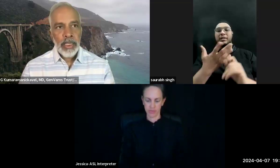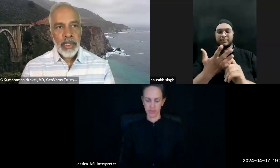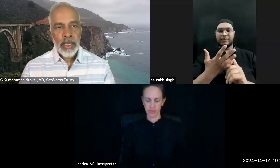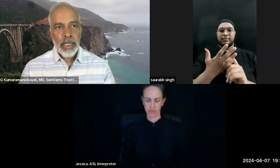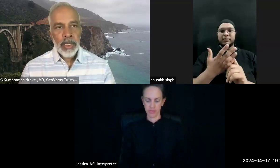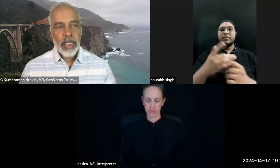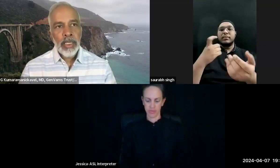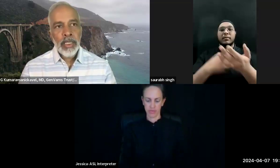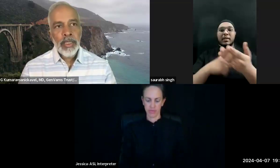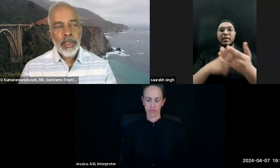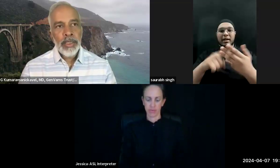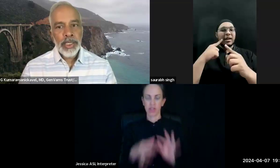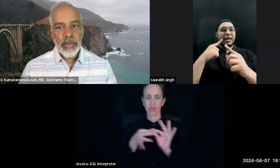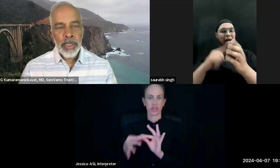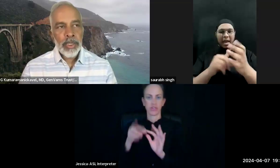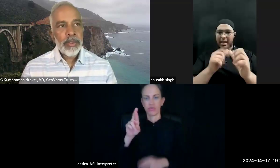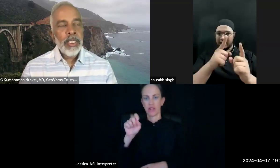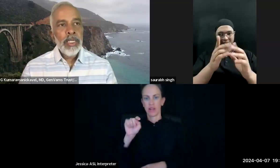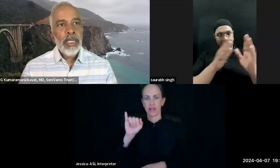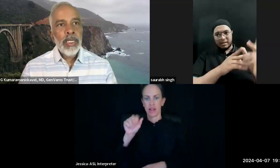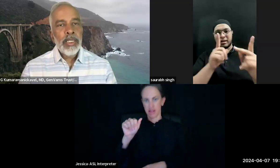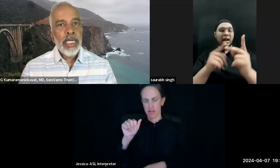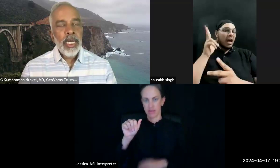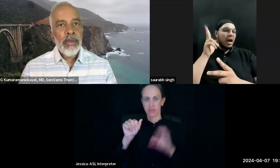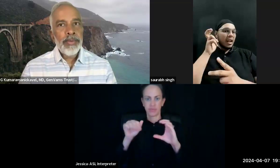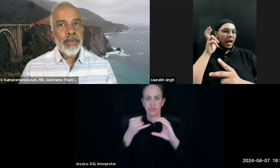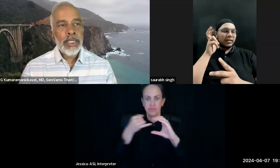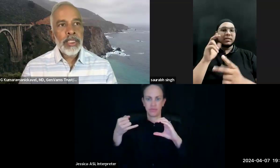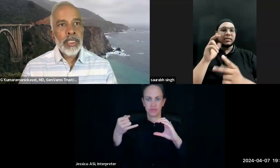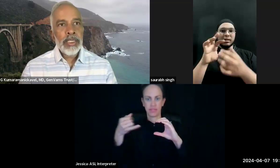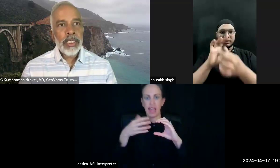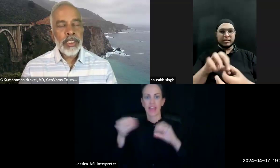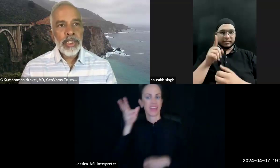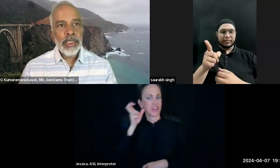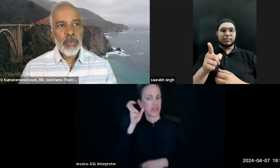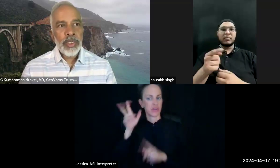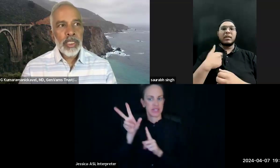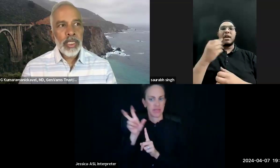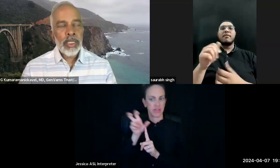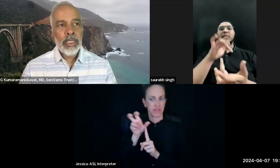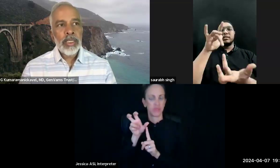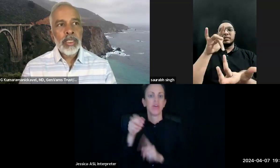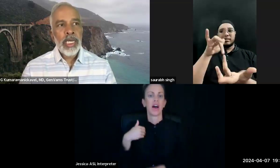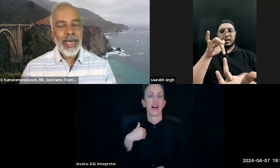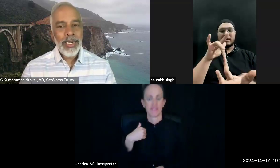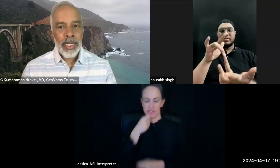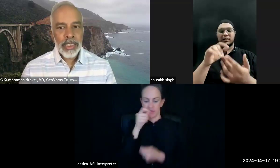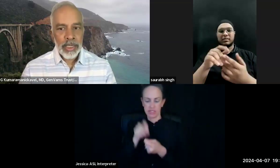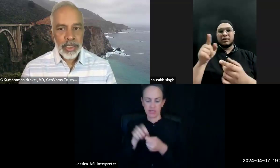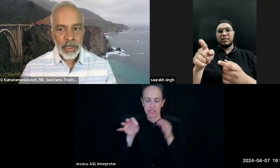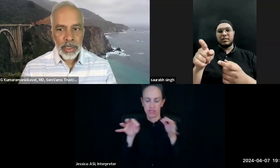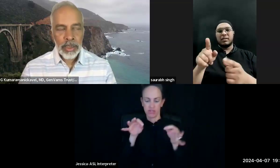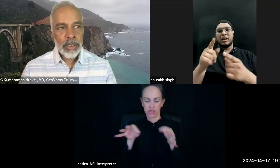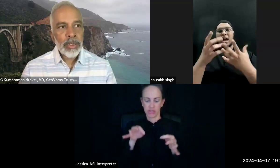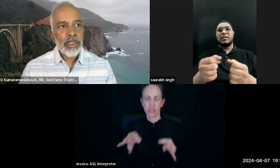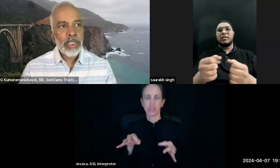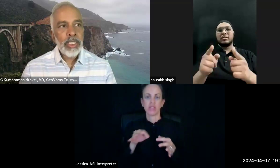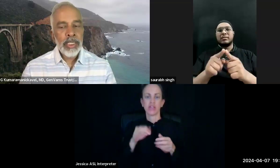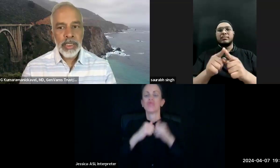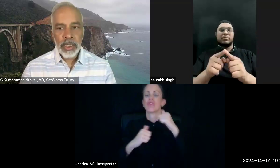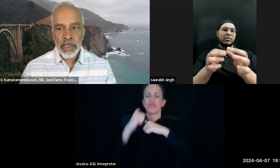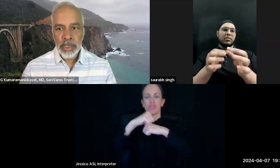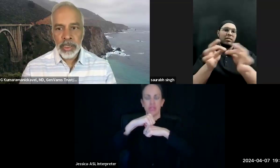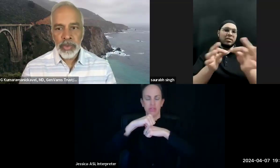the hearing receptor, they have certain structures which are hairlike structures, or ciliary structures